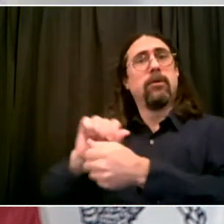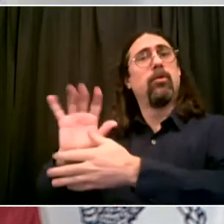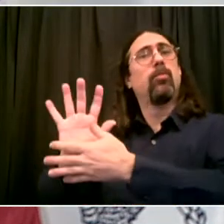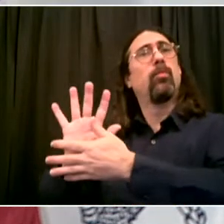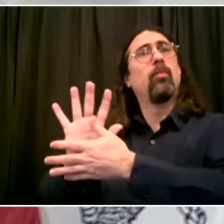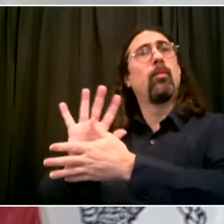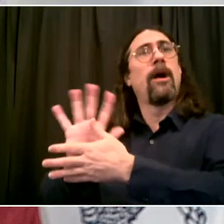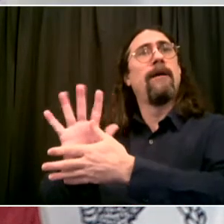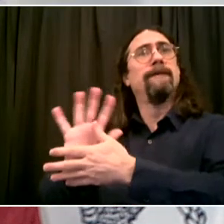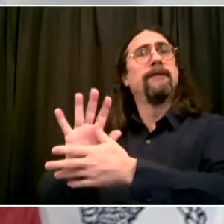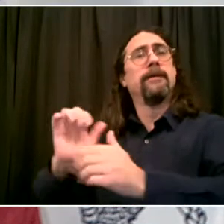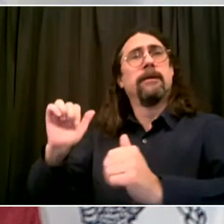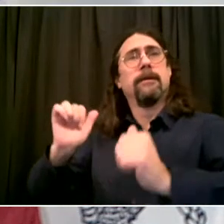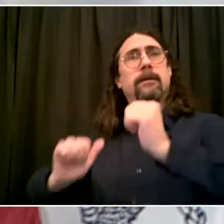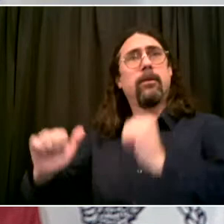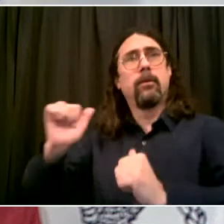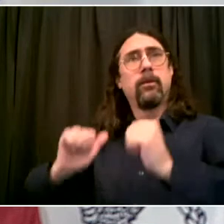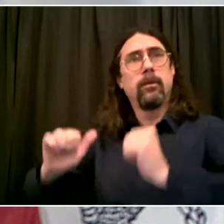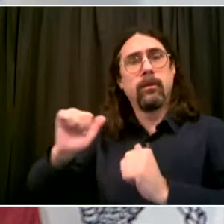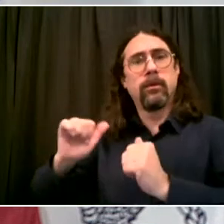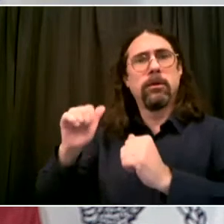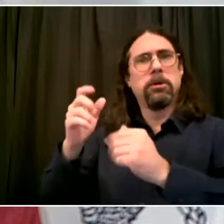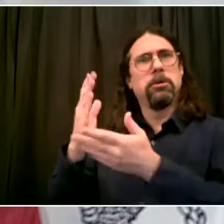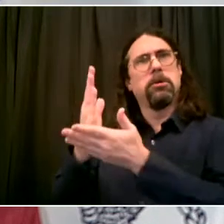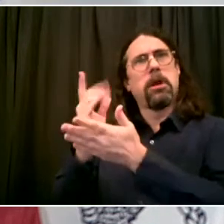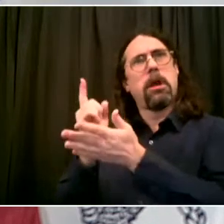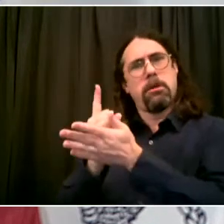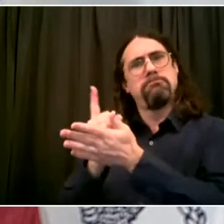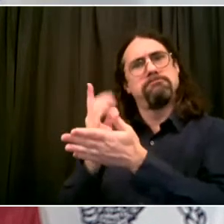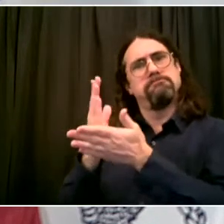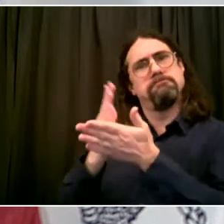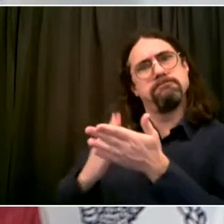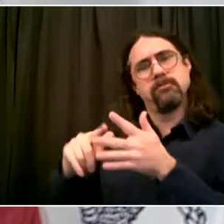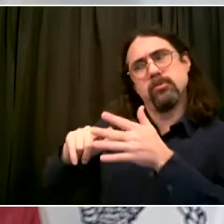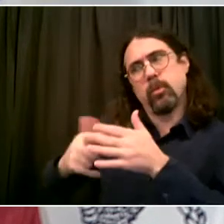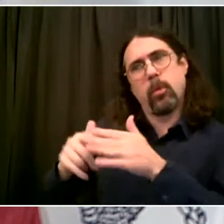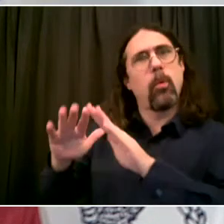PARTLY OPEN MOVIE THEATERS AND EXPAND